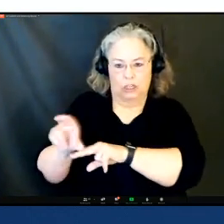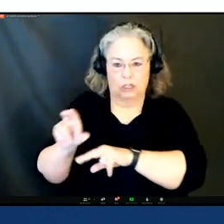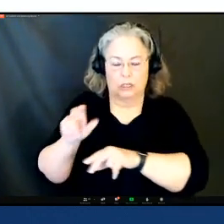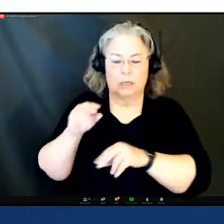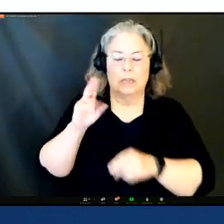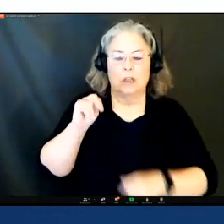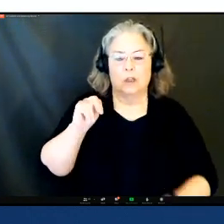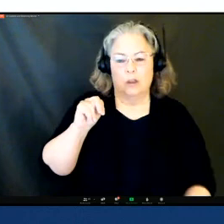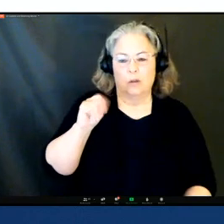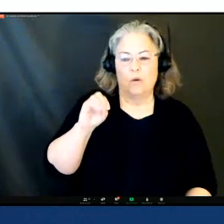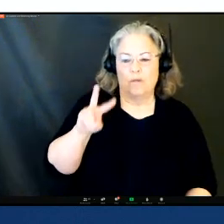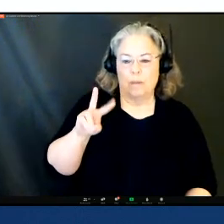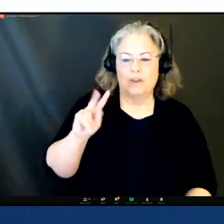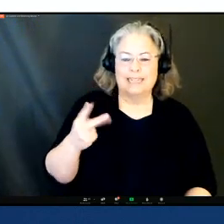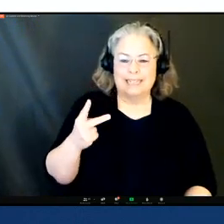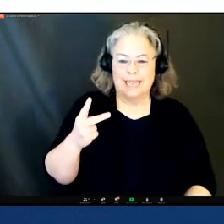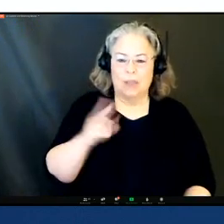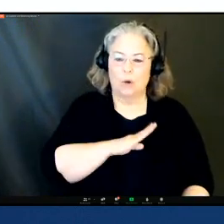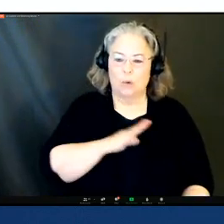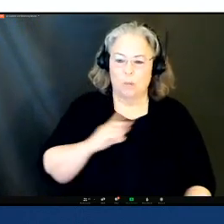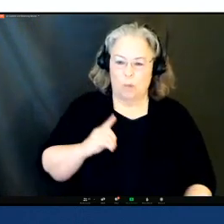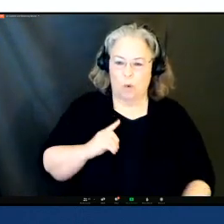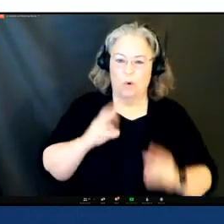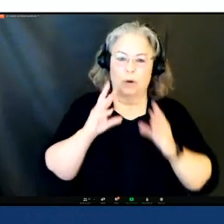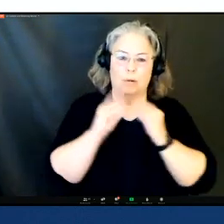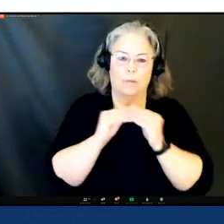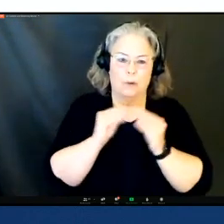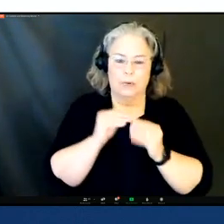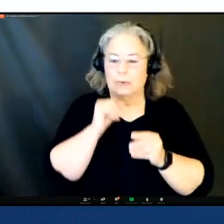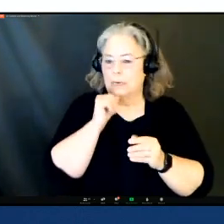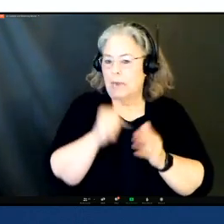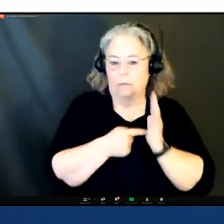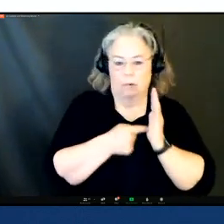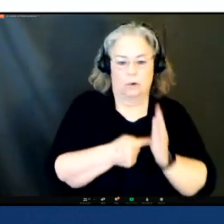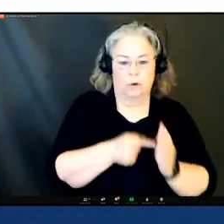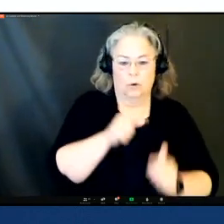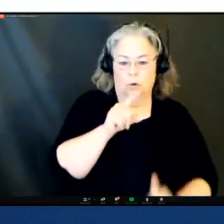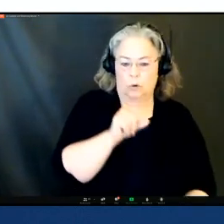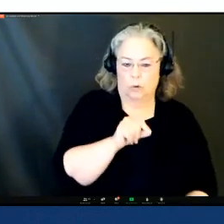The spending is not currently reflected in the fiscal year 2020 1:22 budget,